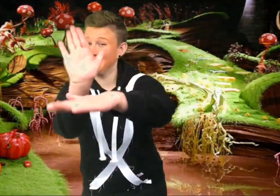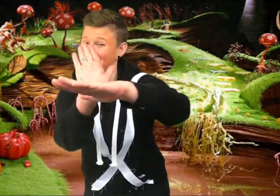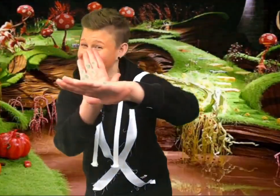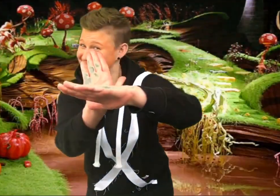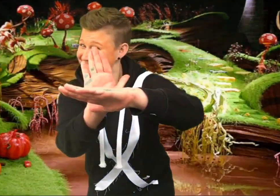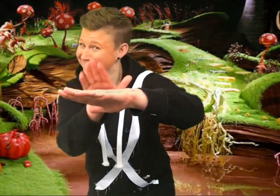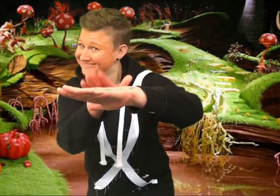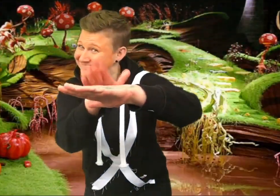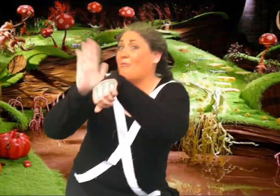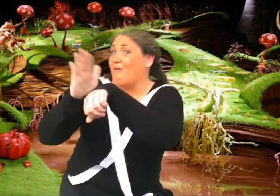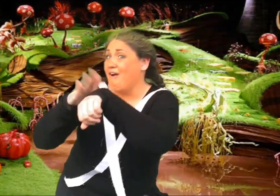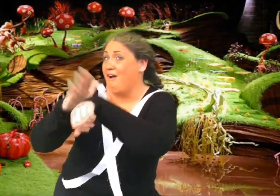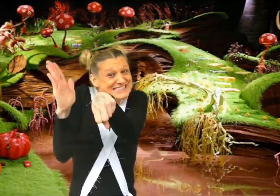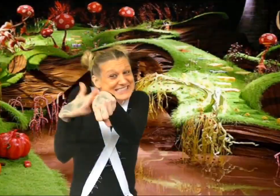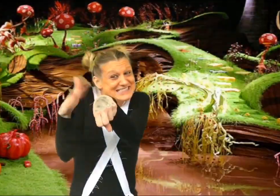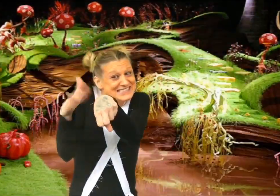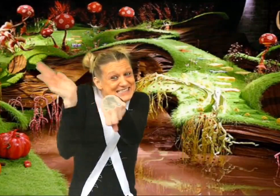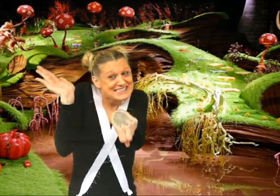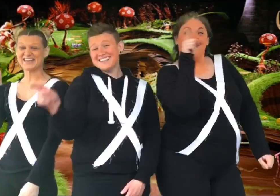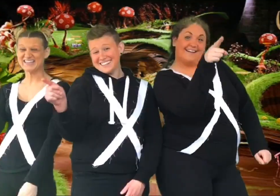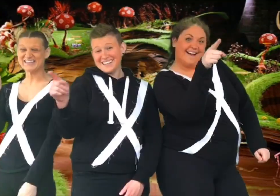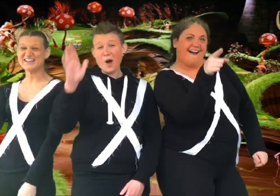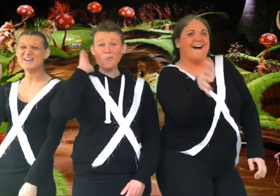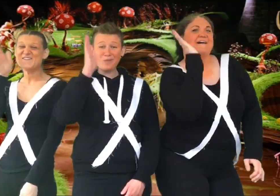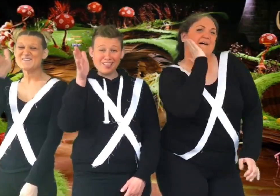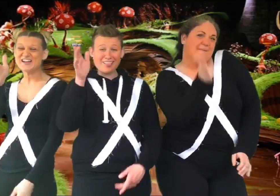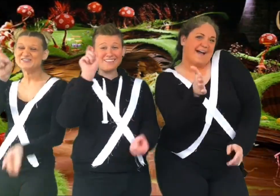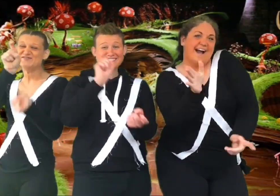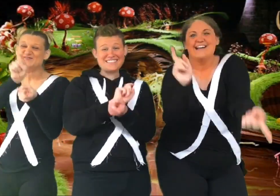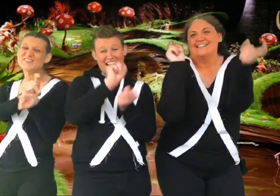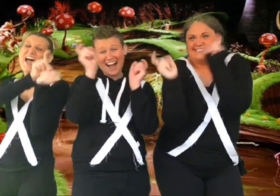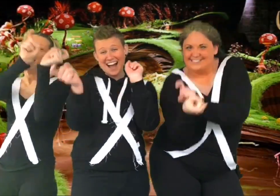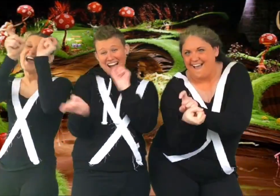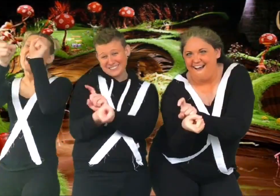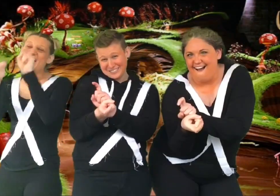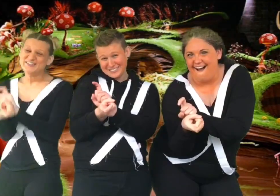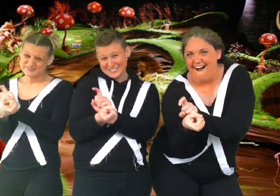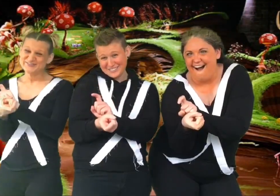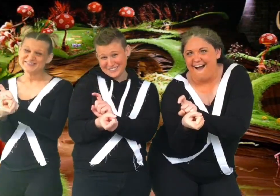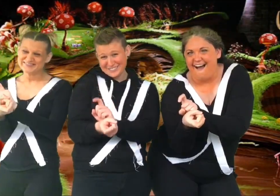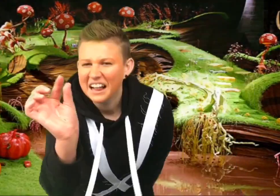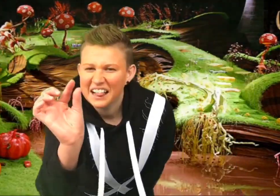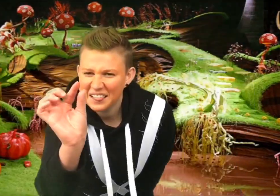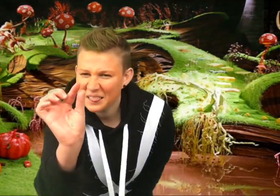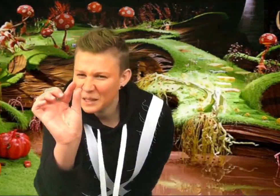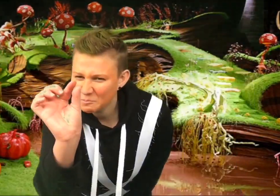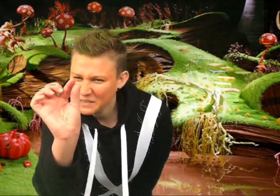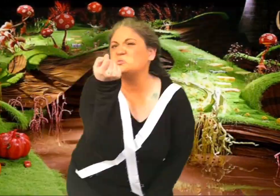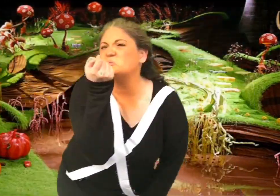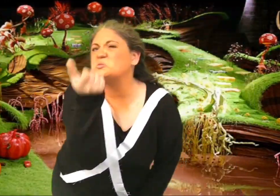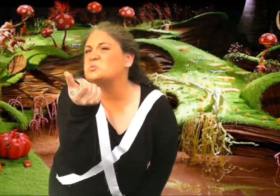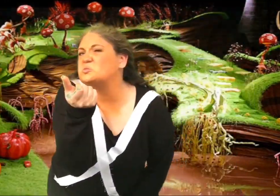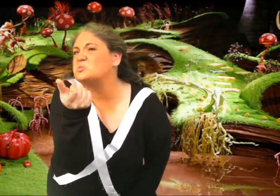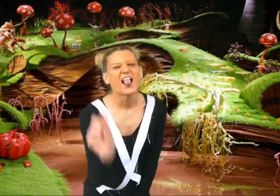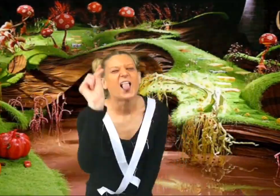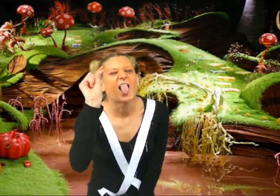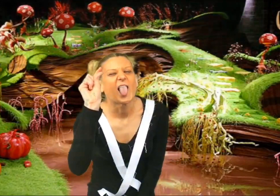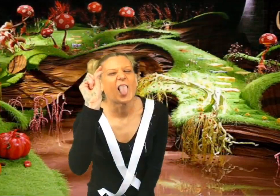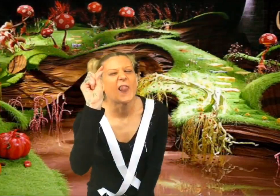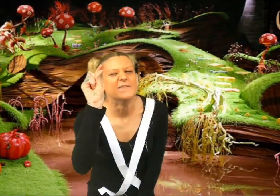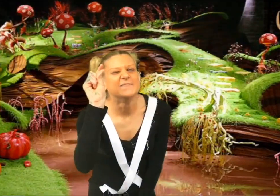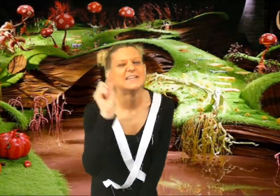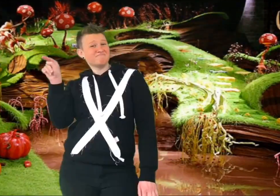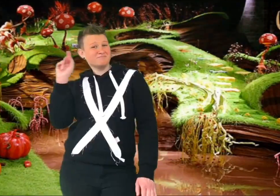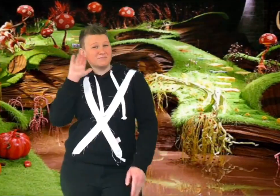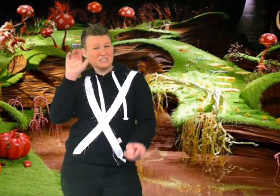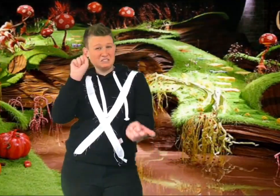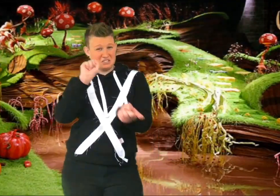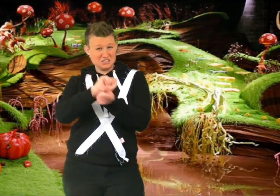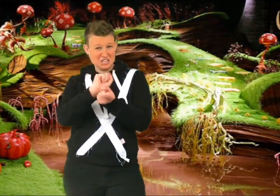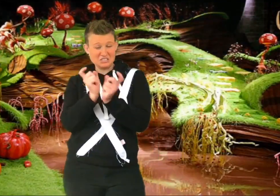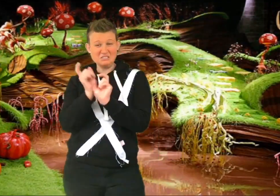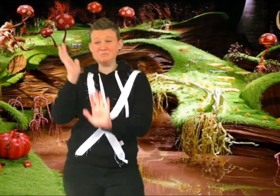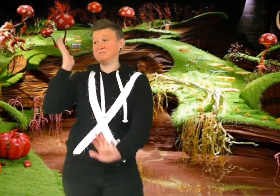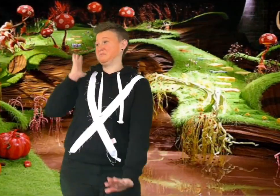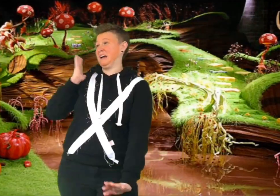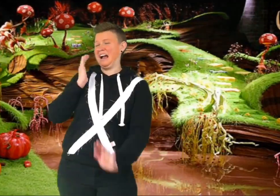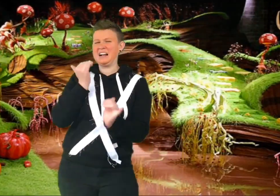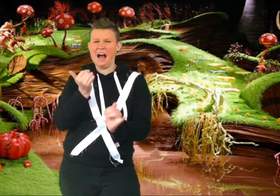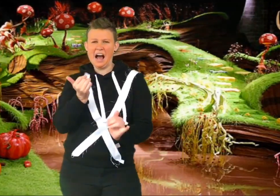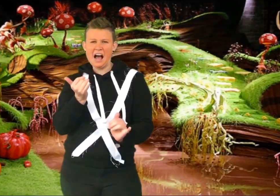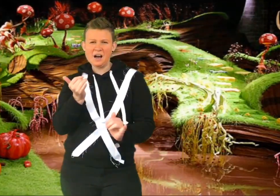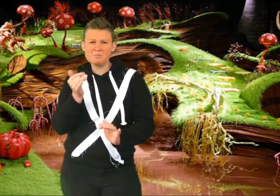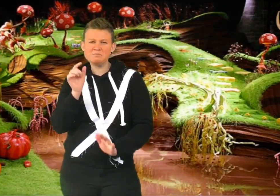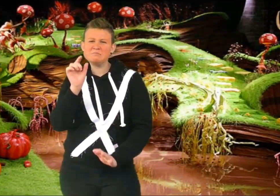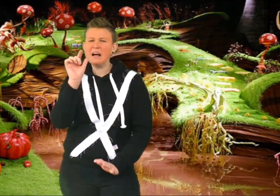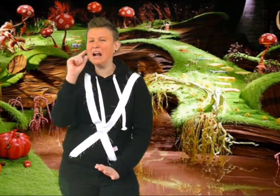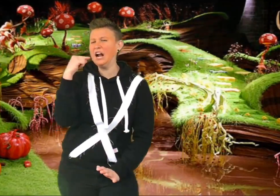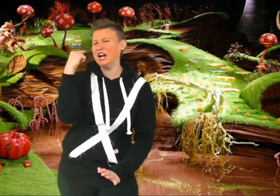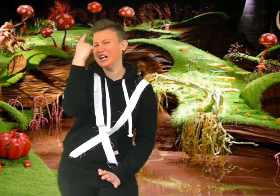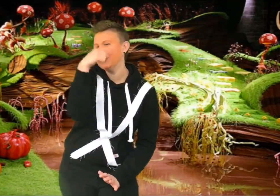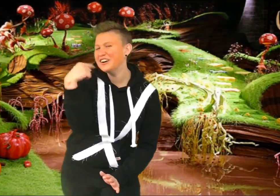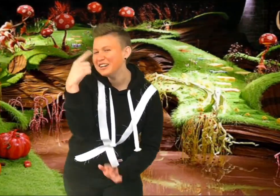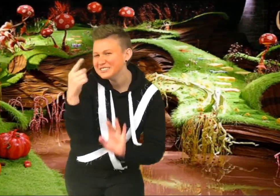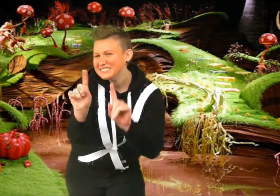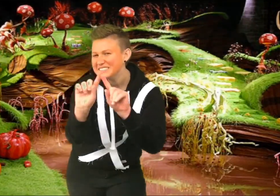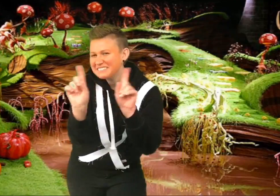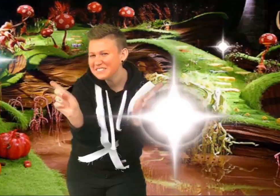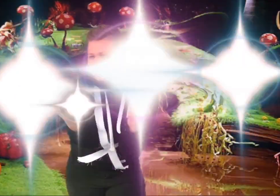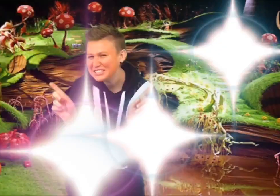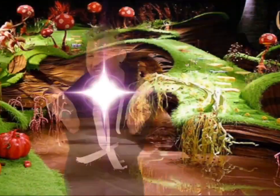He will be altered quite a bit. He’ll be quite changed from what he’s been,